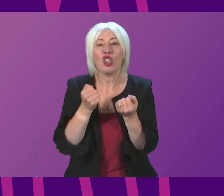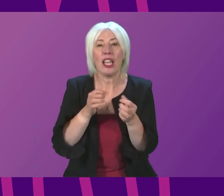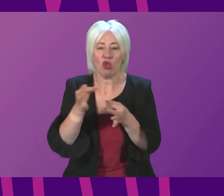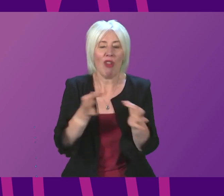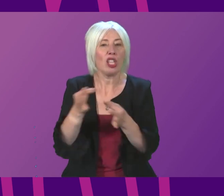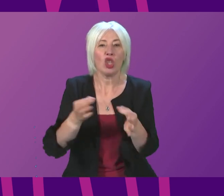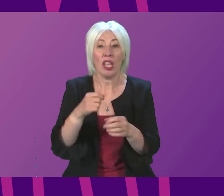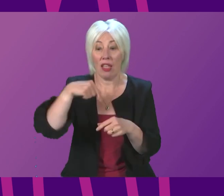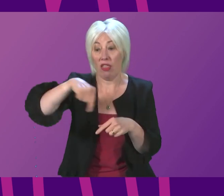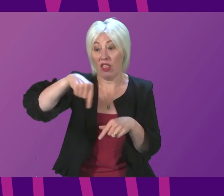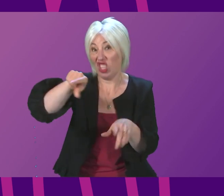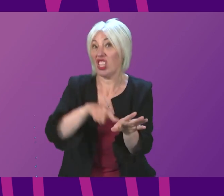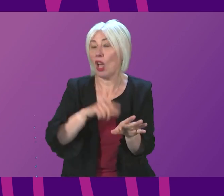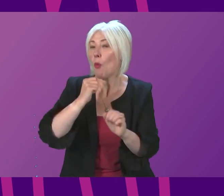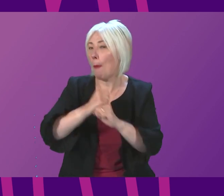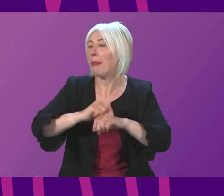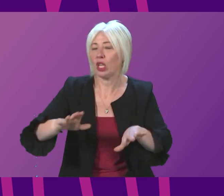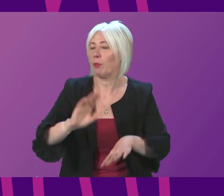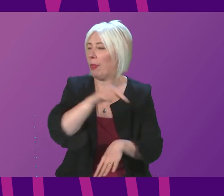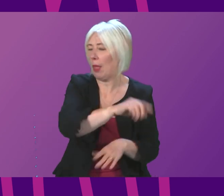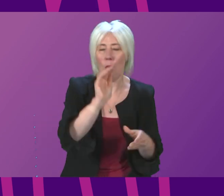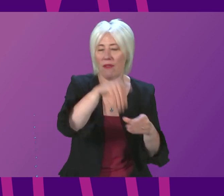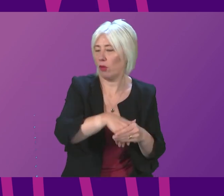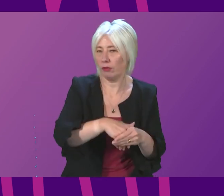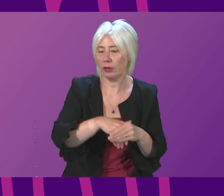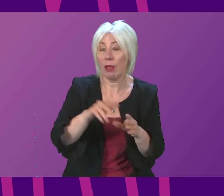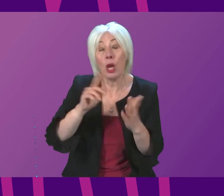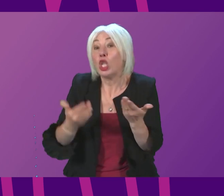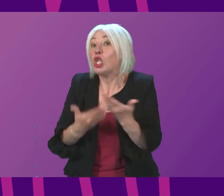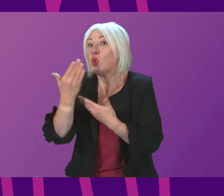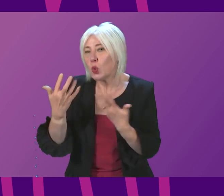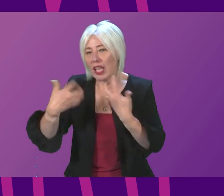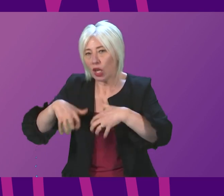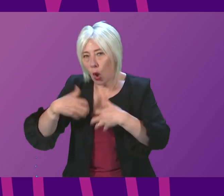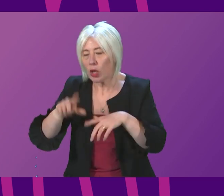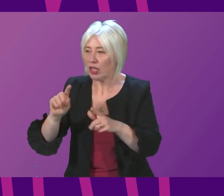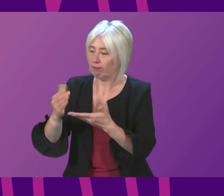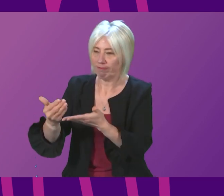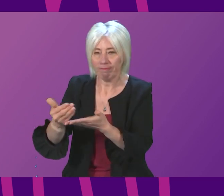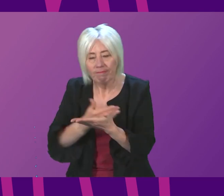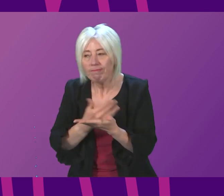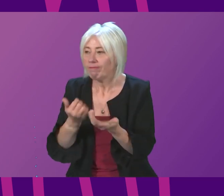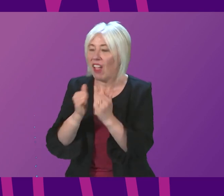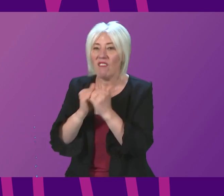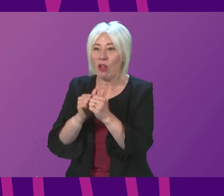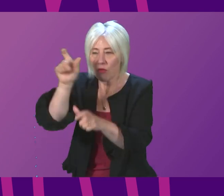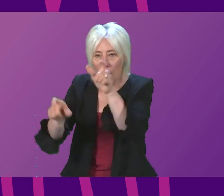published later this year. We will continue to assess any such new technologies based on safety, value for consumers and contribution